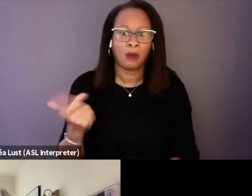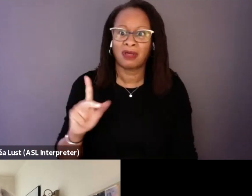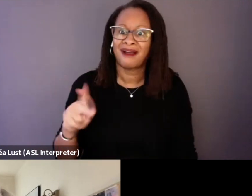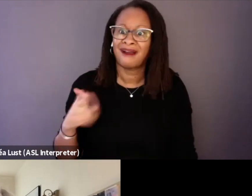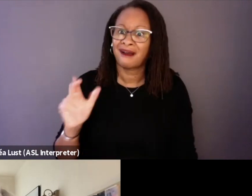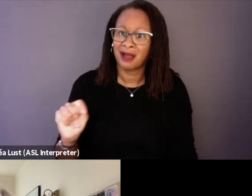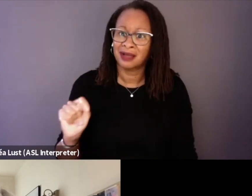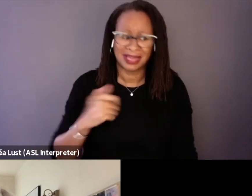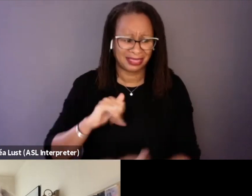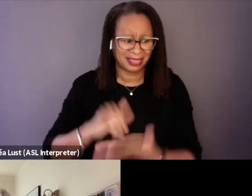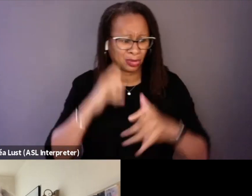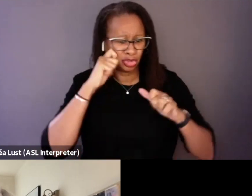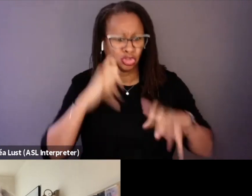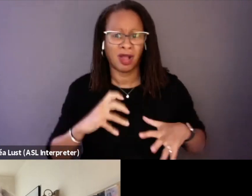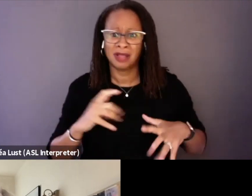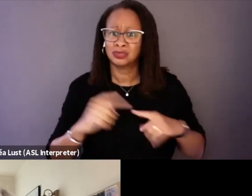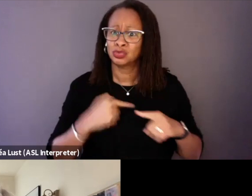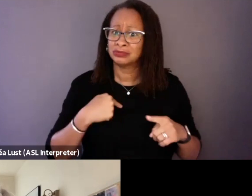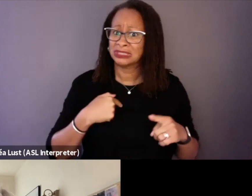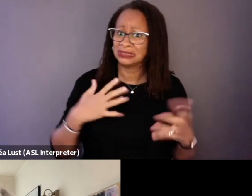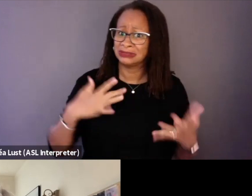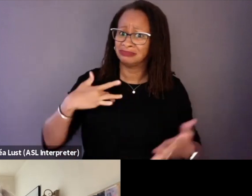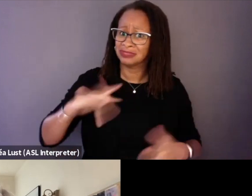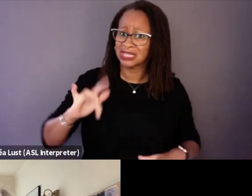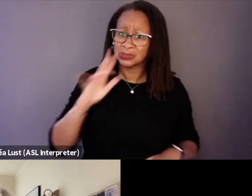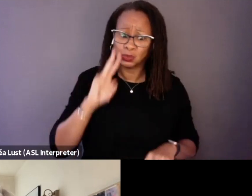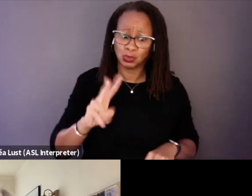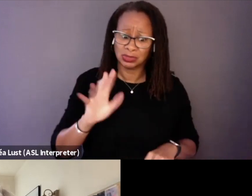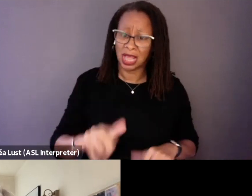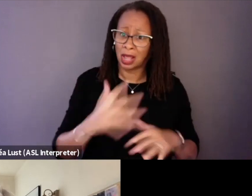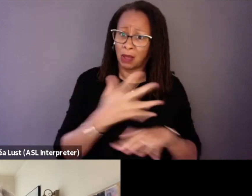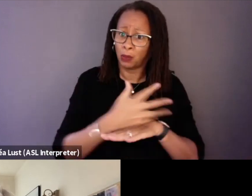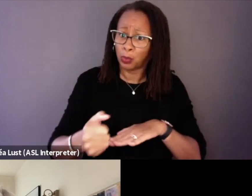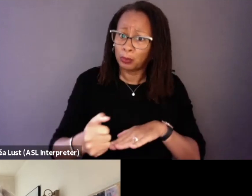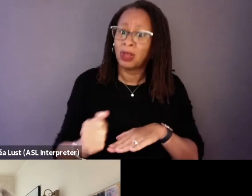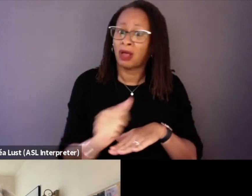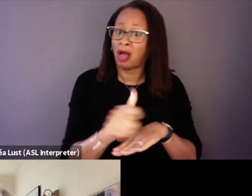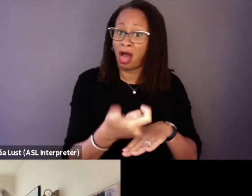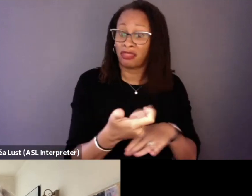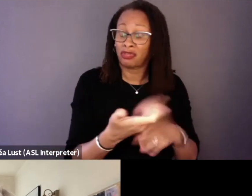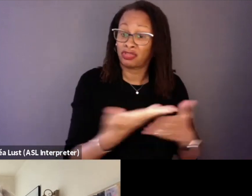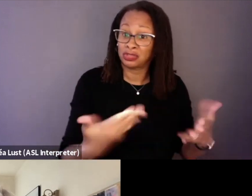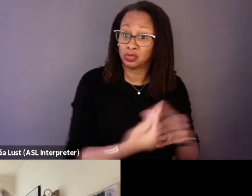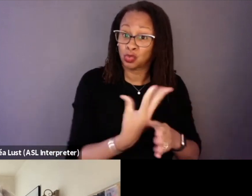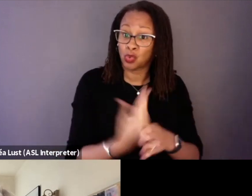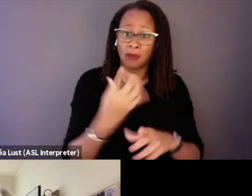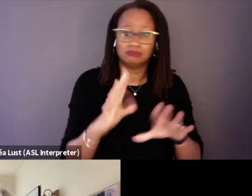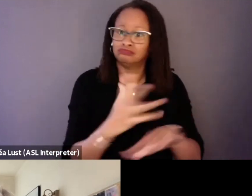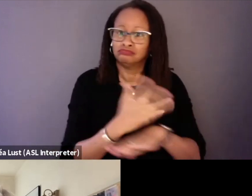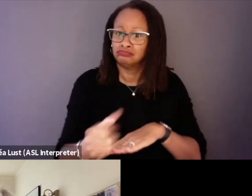to even the senses, to me. And another thing that was also very shaking me was